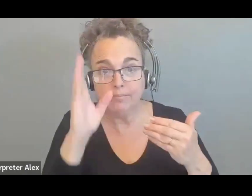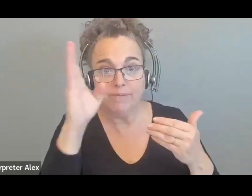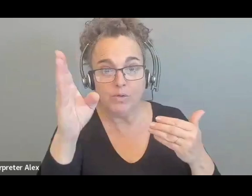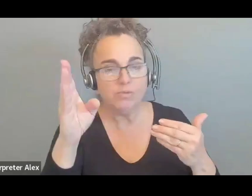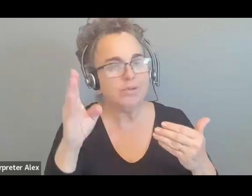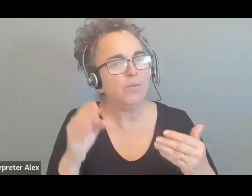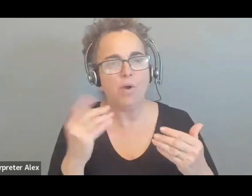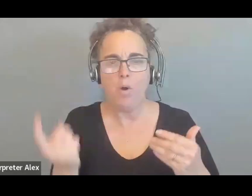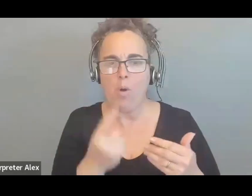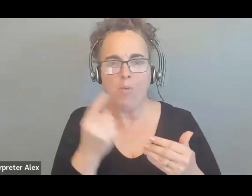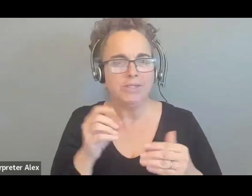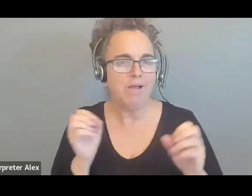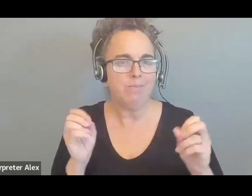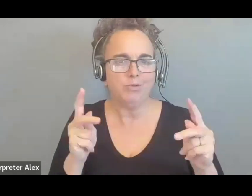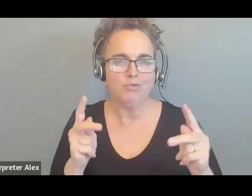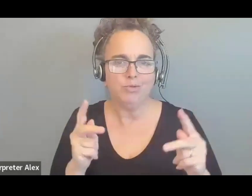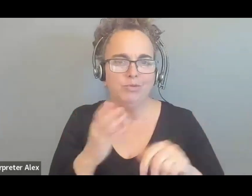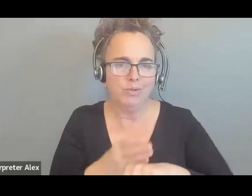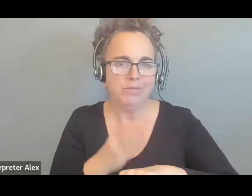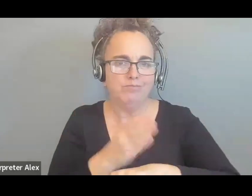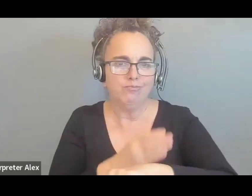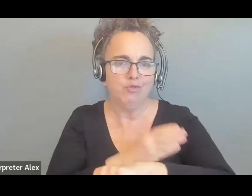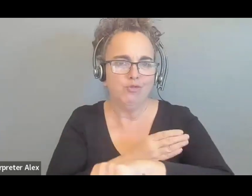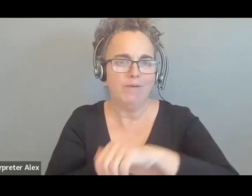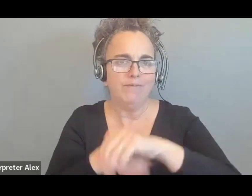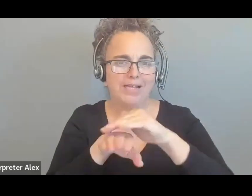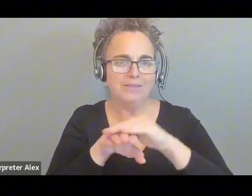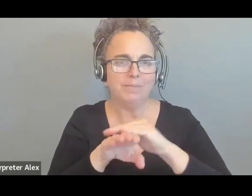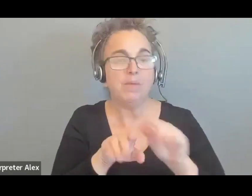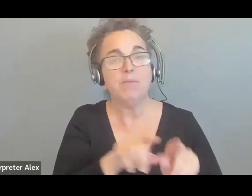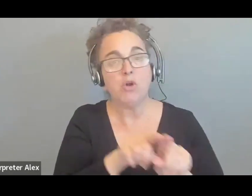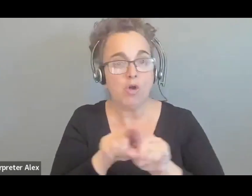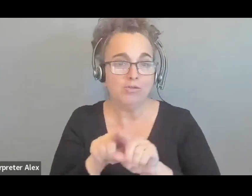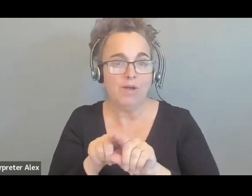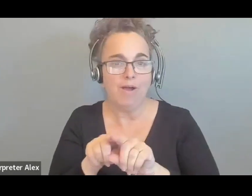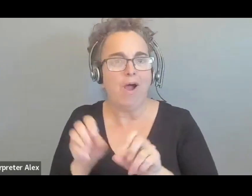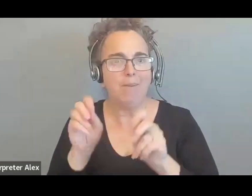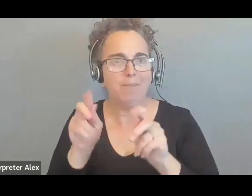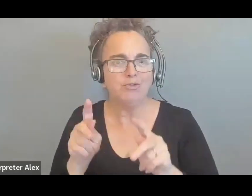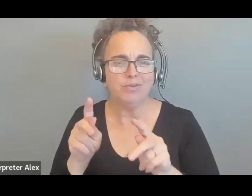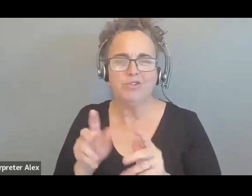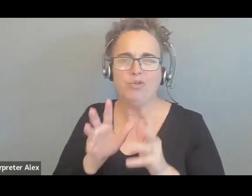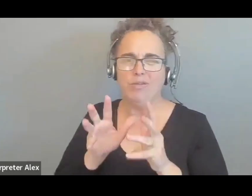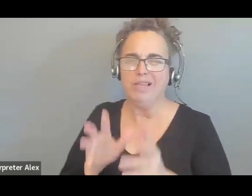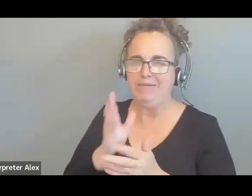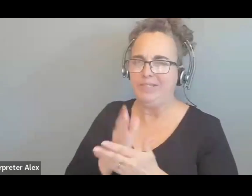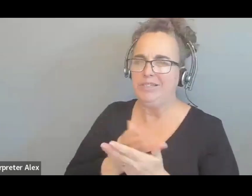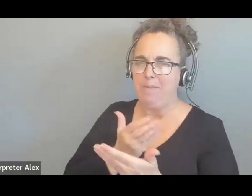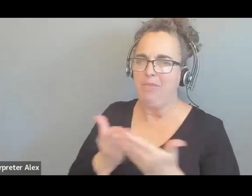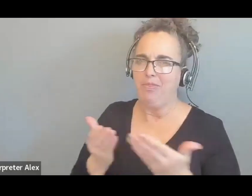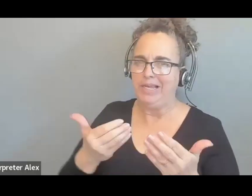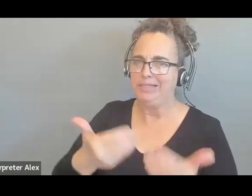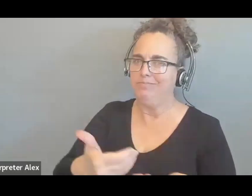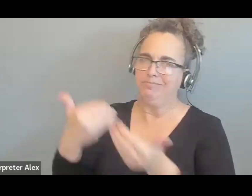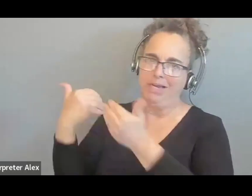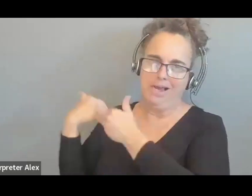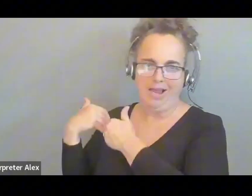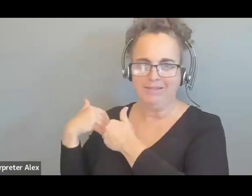to improve accessibility, but also opportunities at the same time to leave it behind. And I think through greater awareness we can make sure